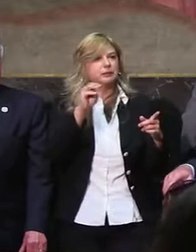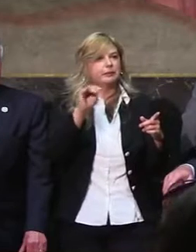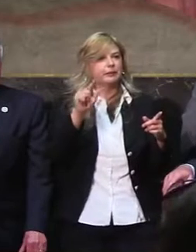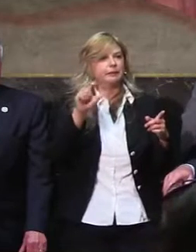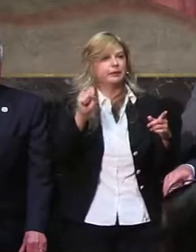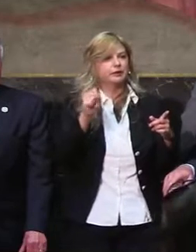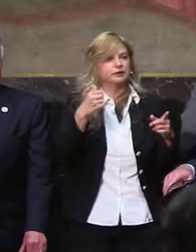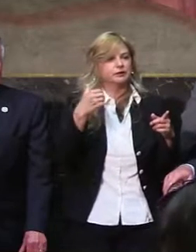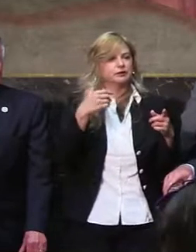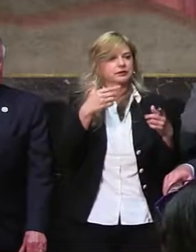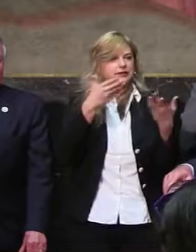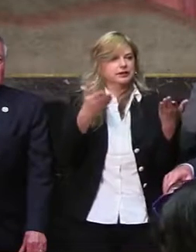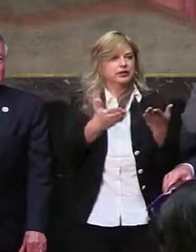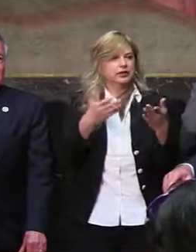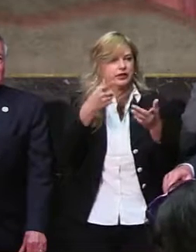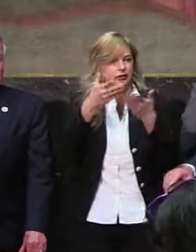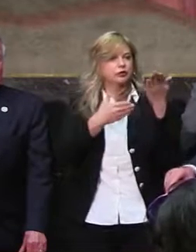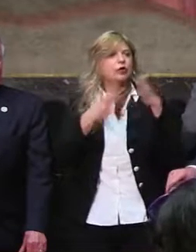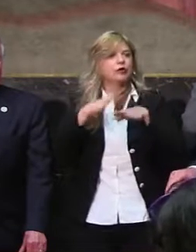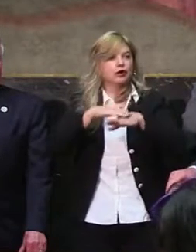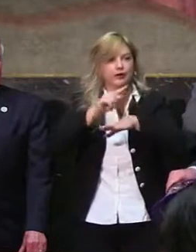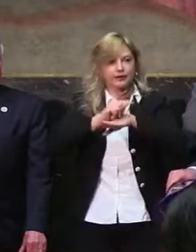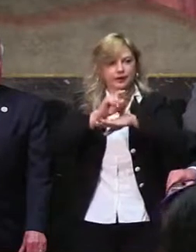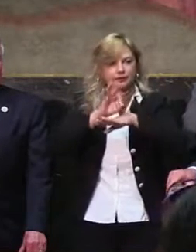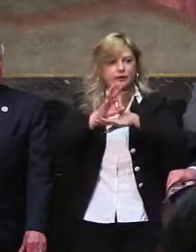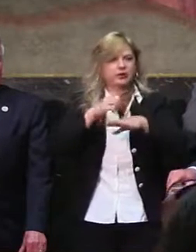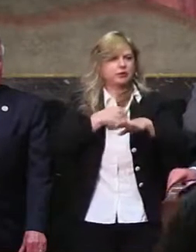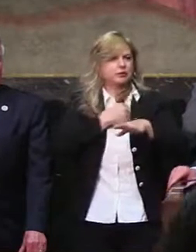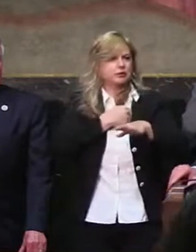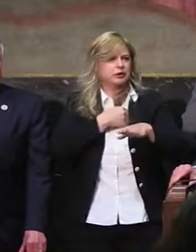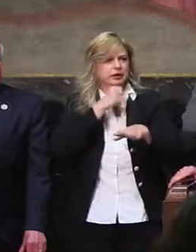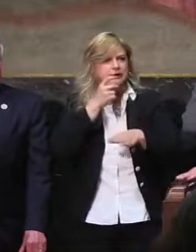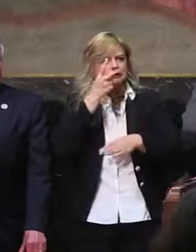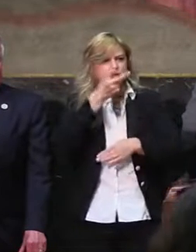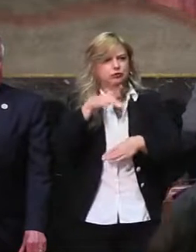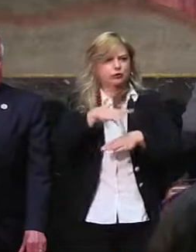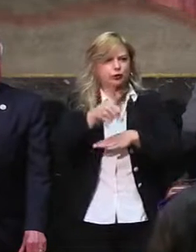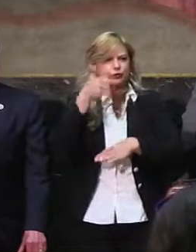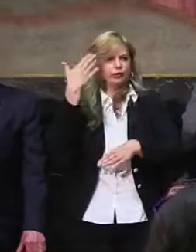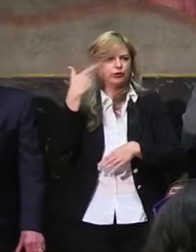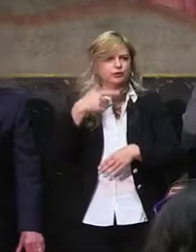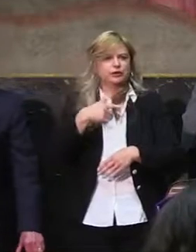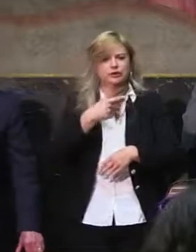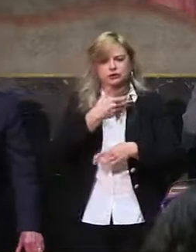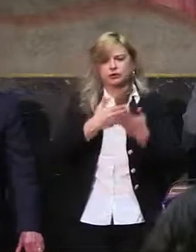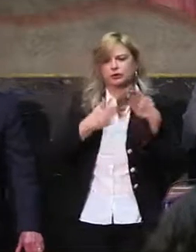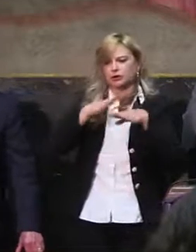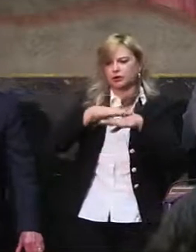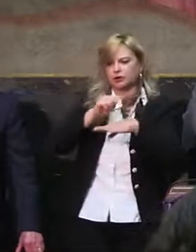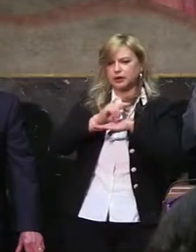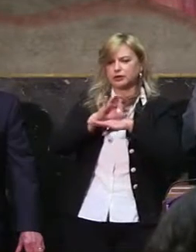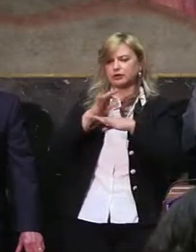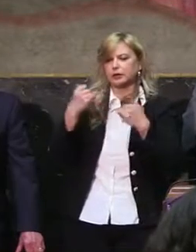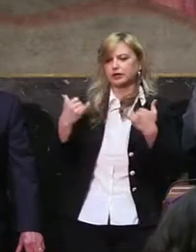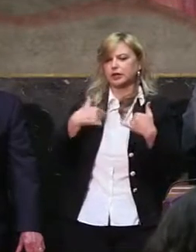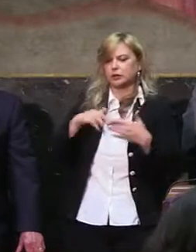gene I apologize I didn't see you in here earlier, I didn't mention that he also served on the task force at this point we're going to excuse everybody, I know that